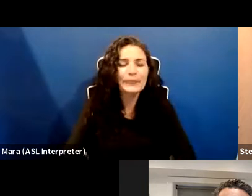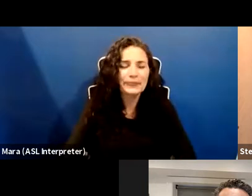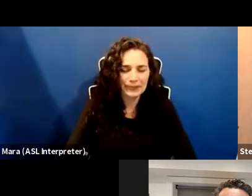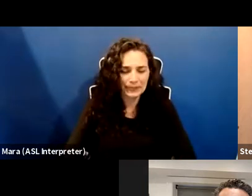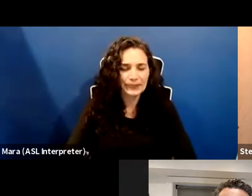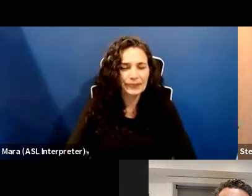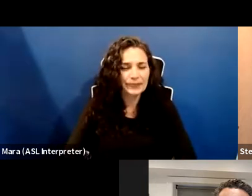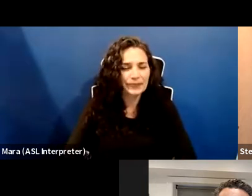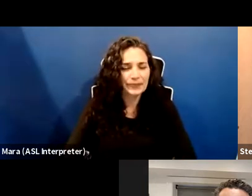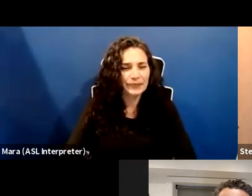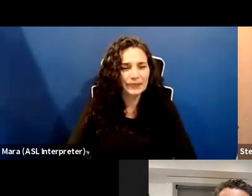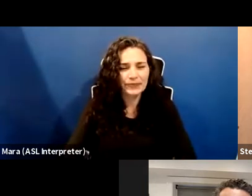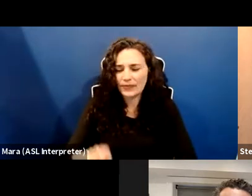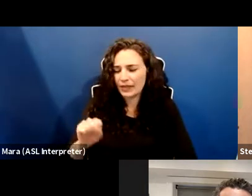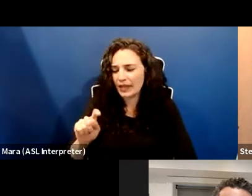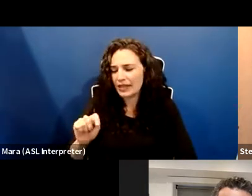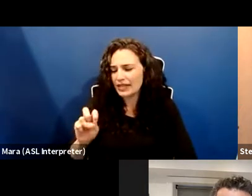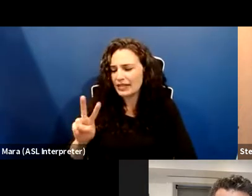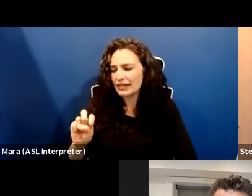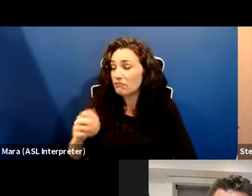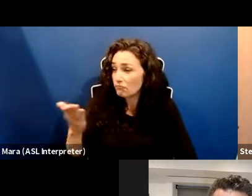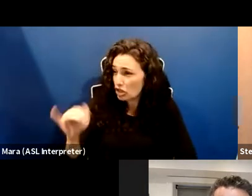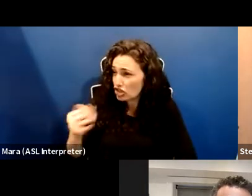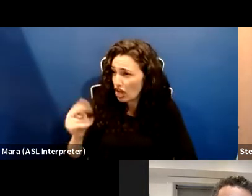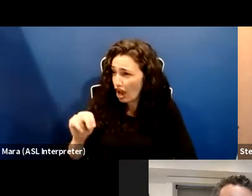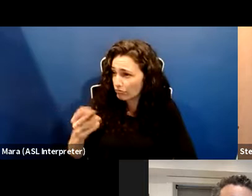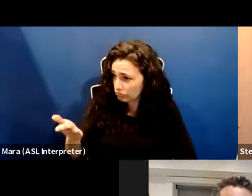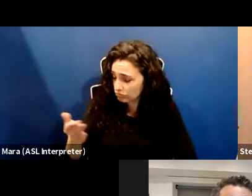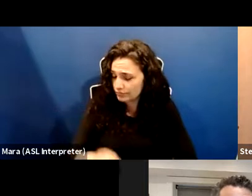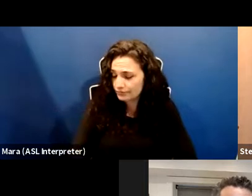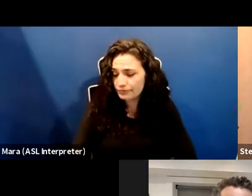John, how about you? Is there something that stands out in particular? You know, one scene stands out.